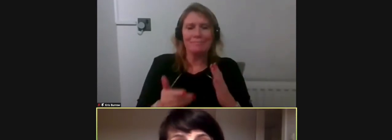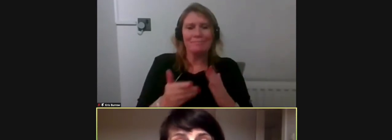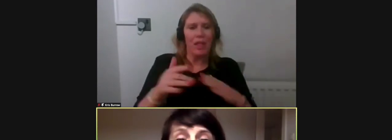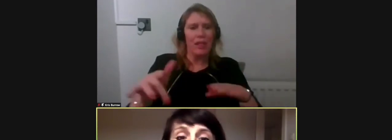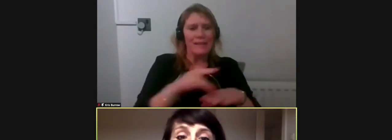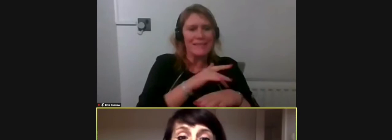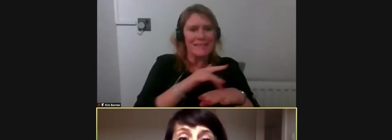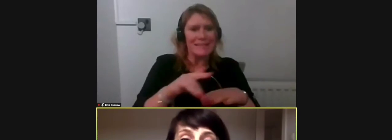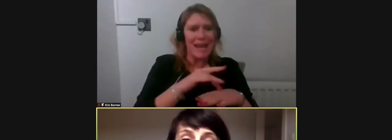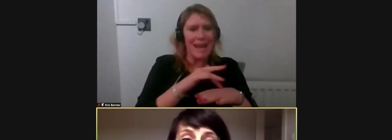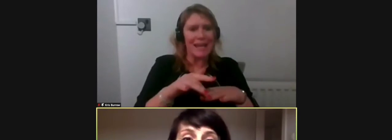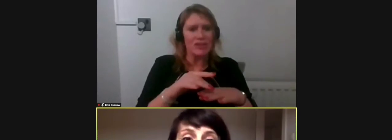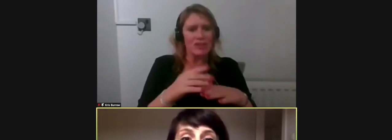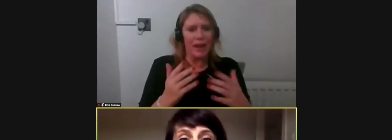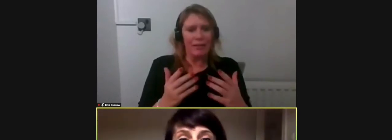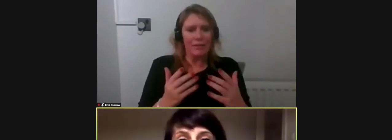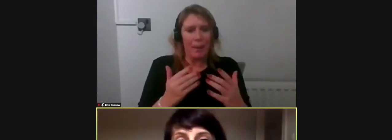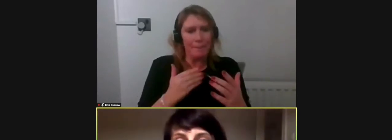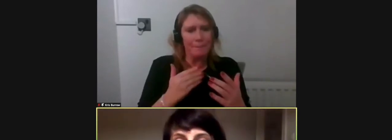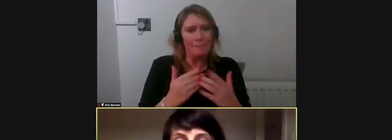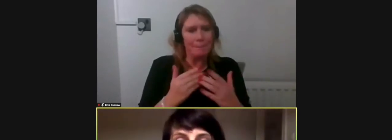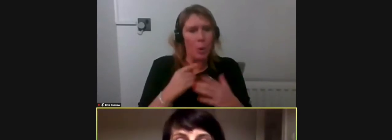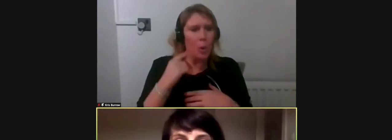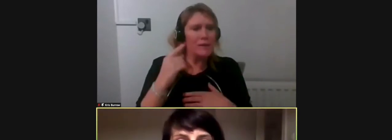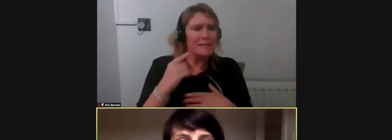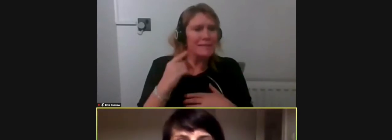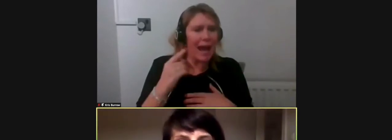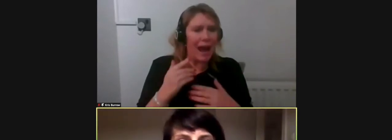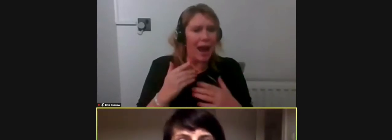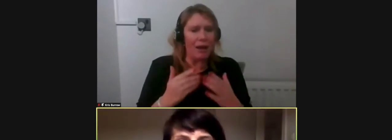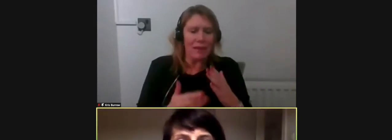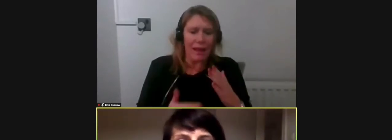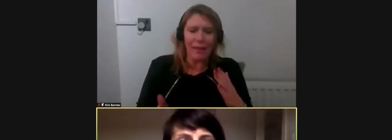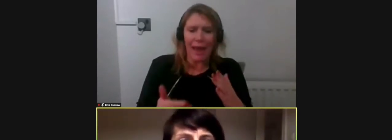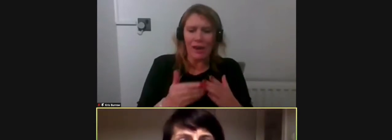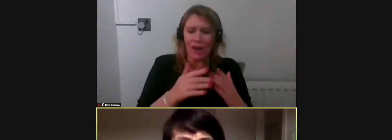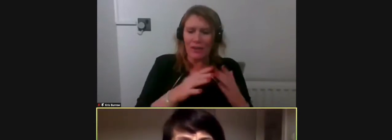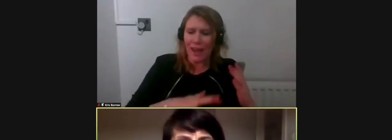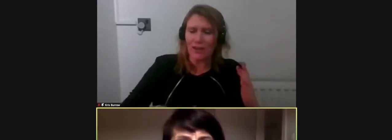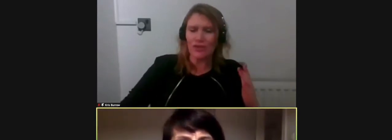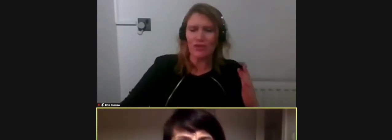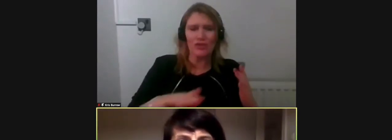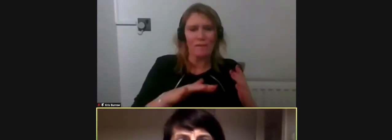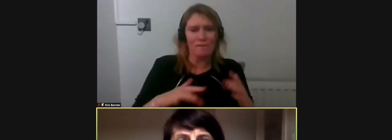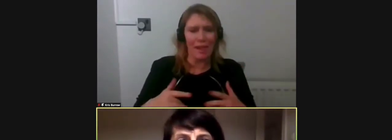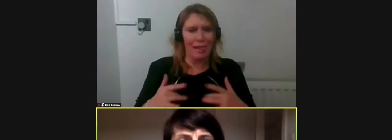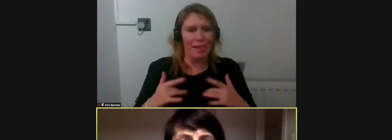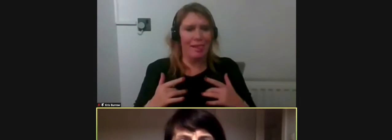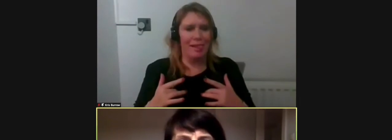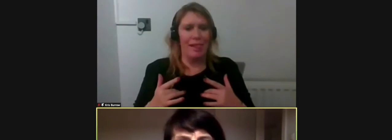sound world, but also because, as you have just seen, it's like very interesting what